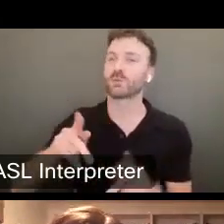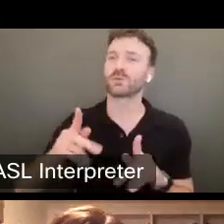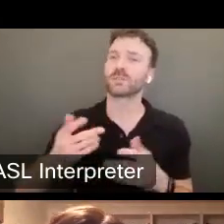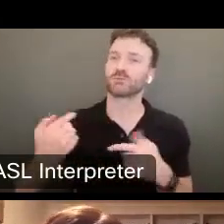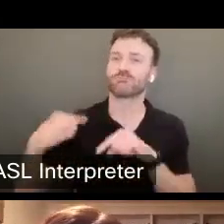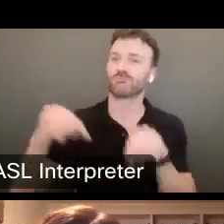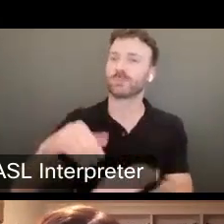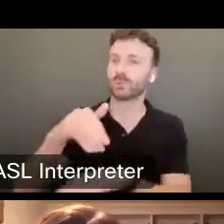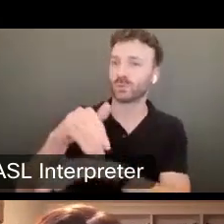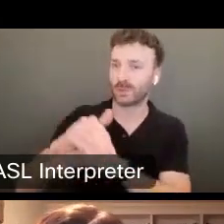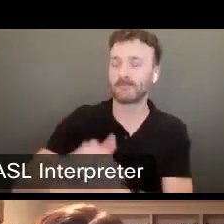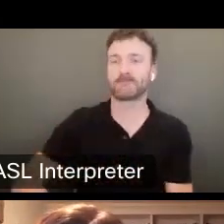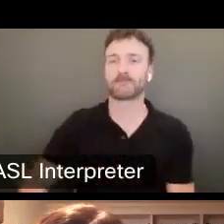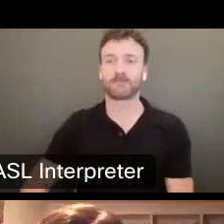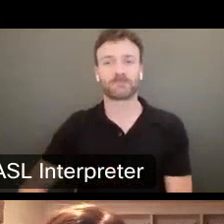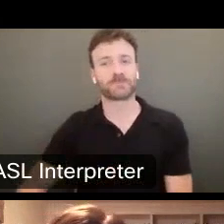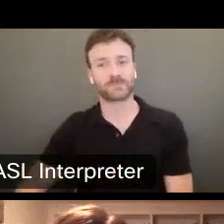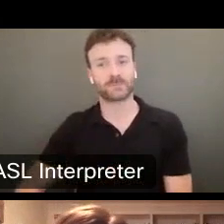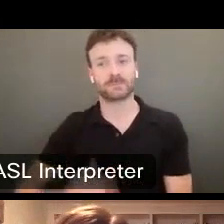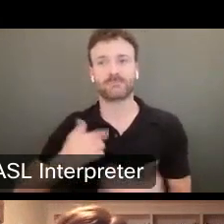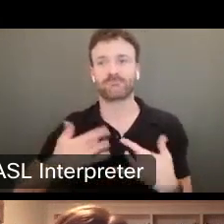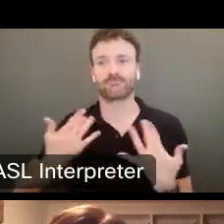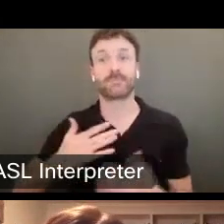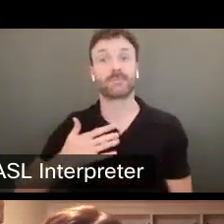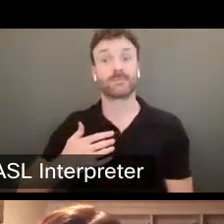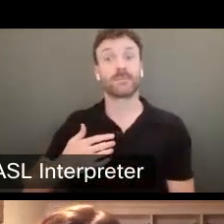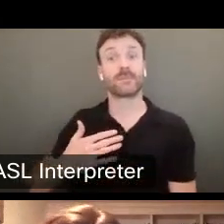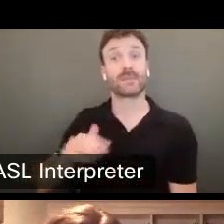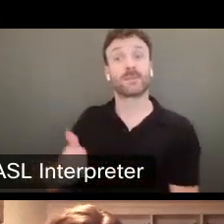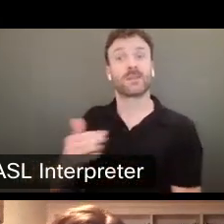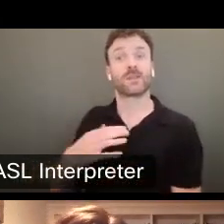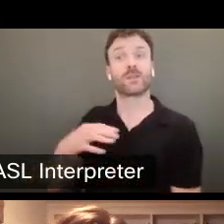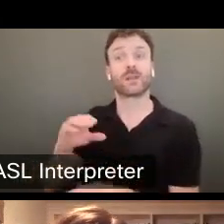I am also delighted that my colleague, Councillor Jamaal Myers, is also here.